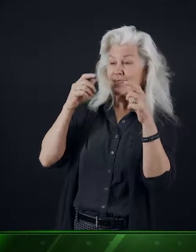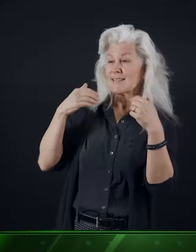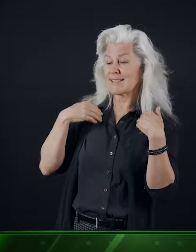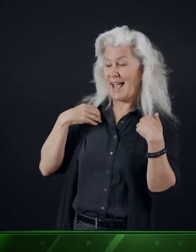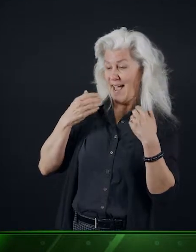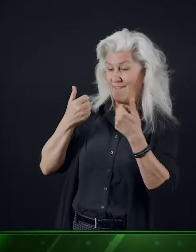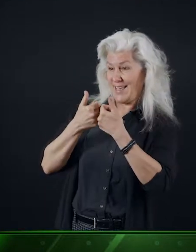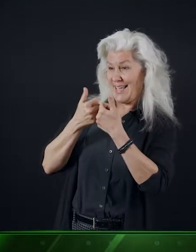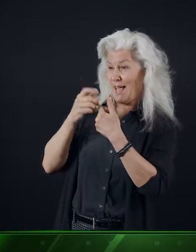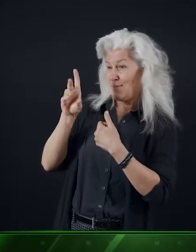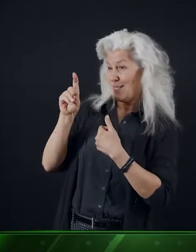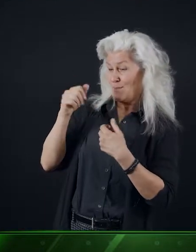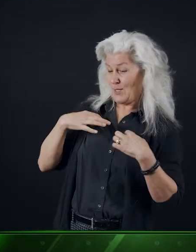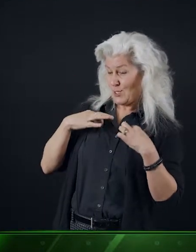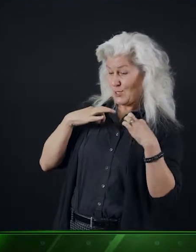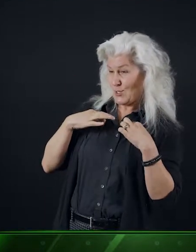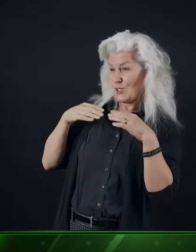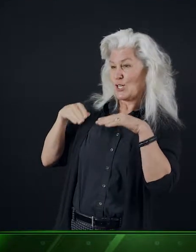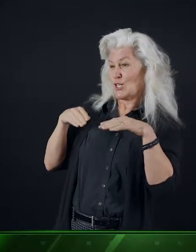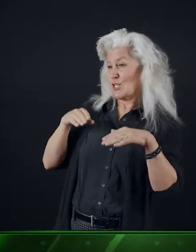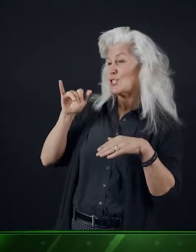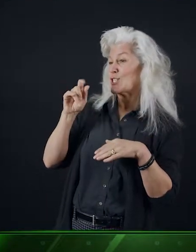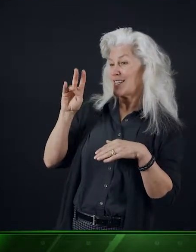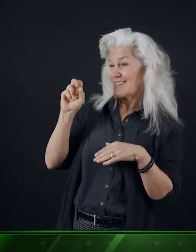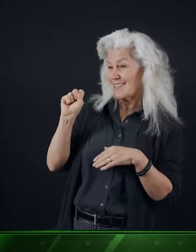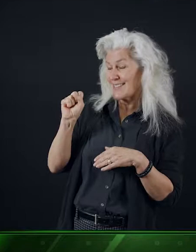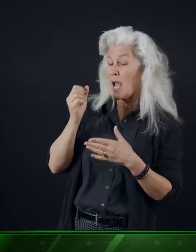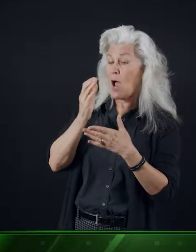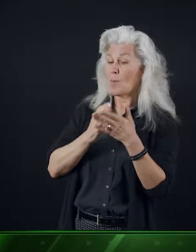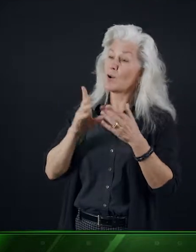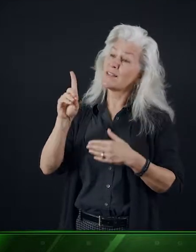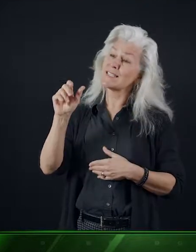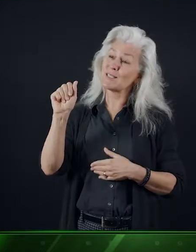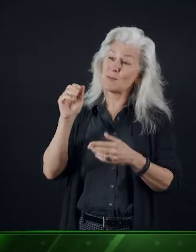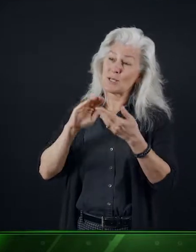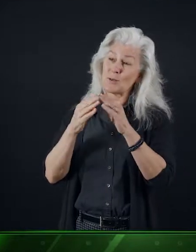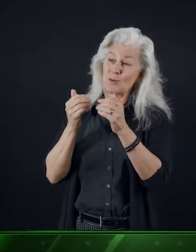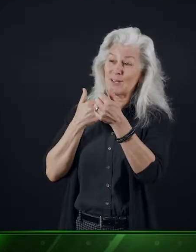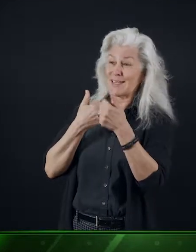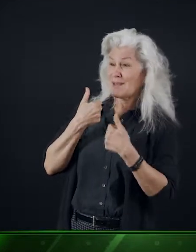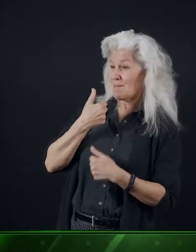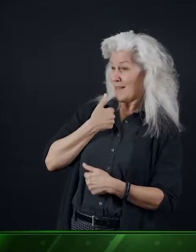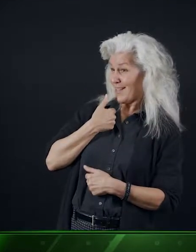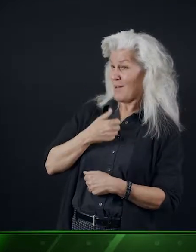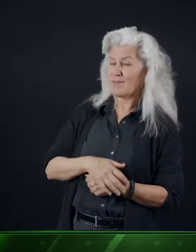And I'm part of the disability community myself. That's great. And so I've heard your team has been working on something